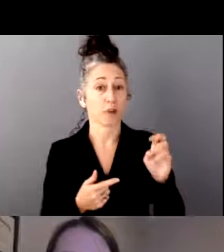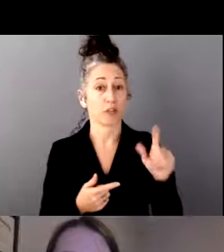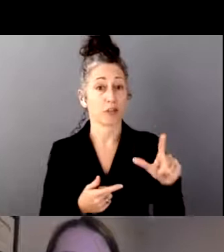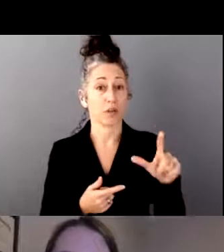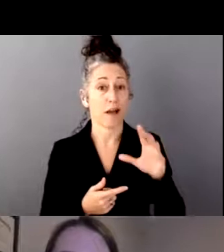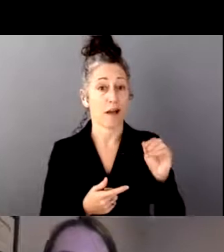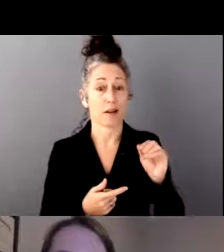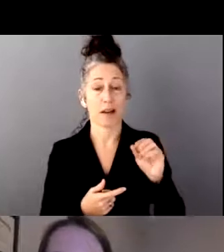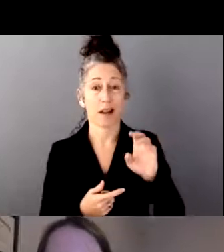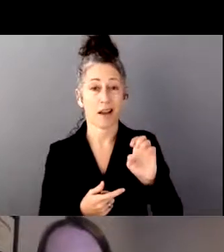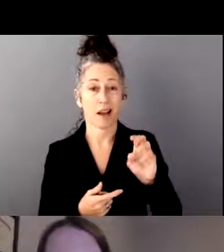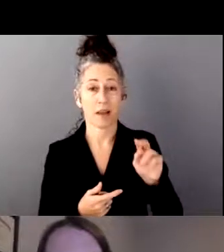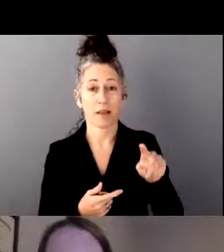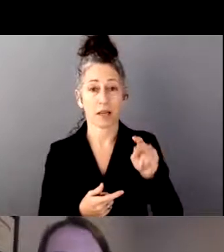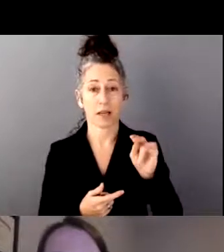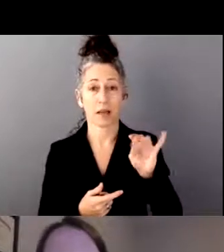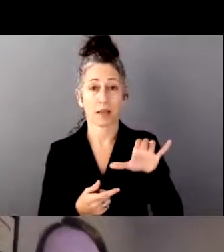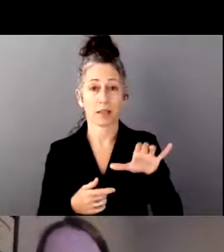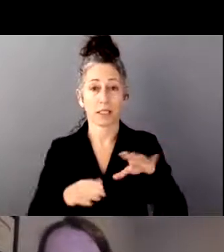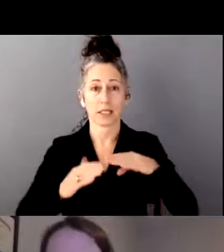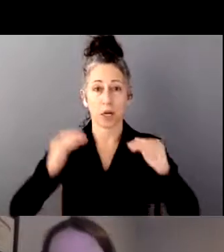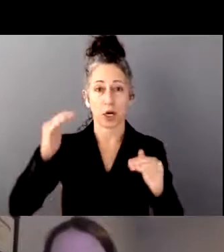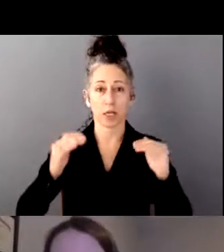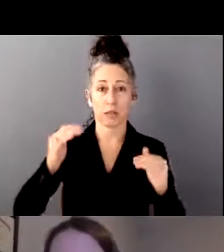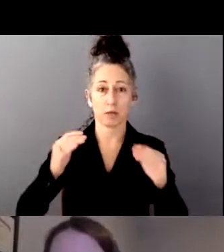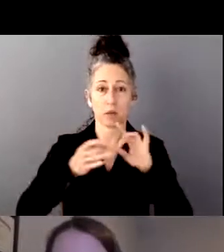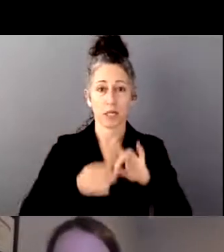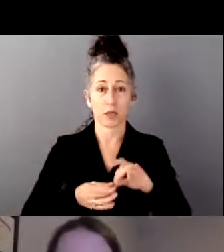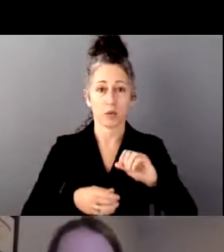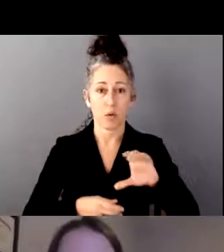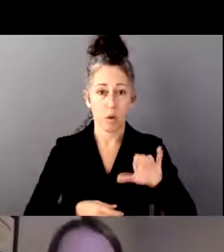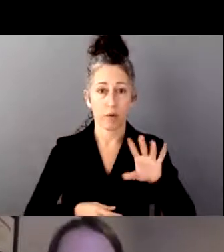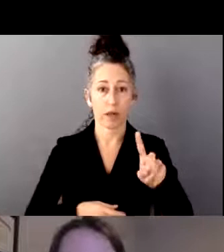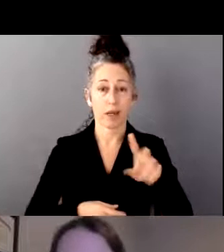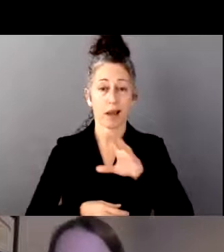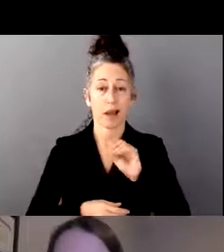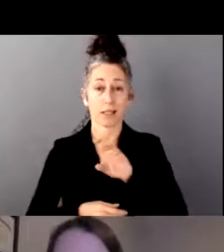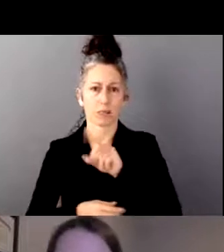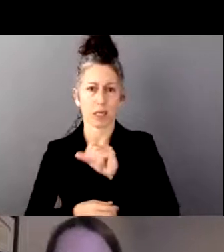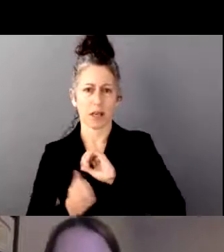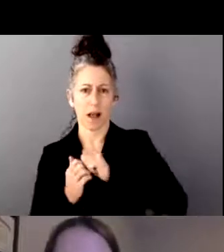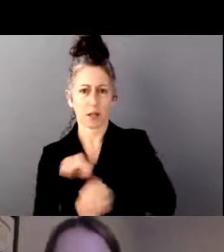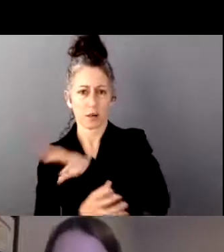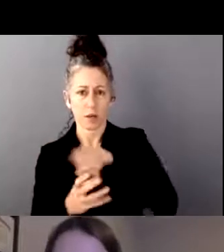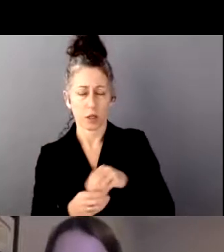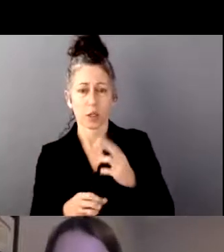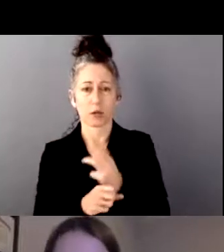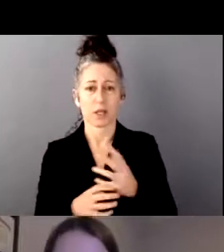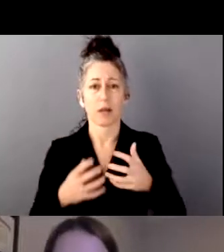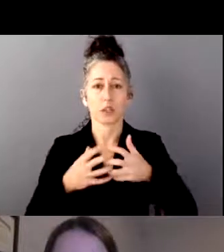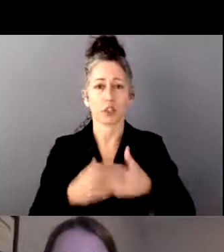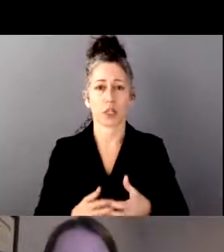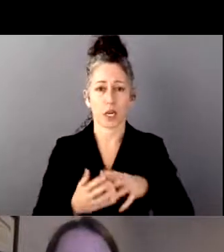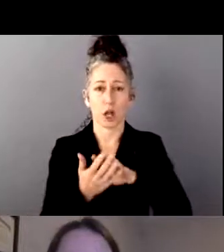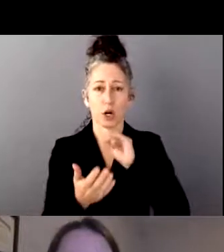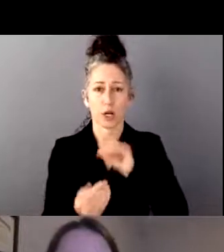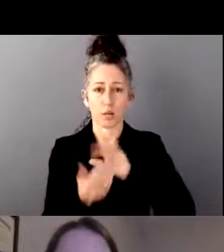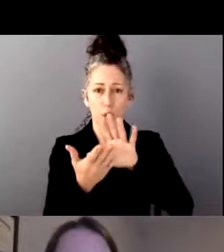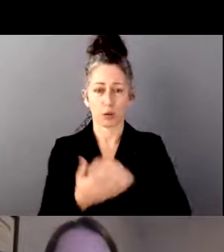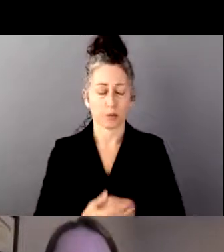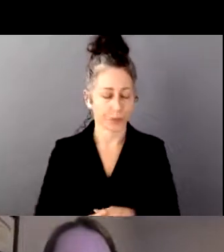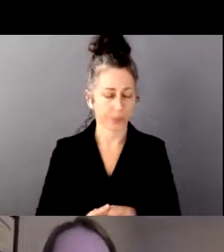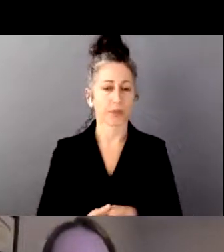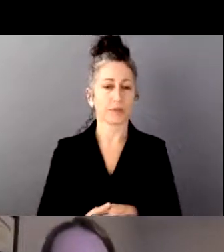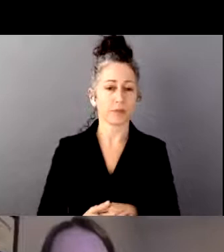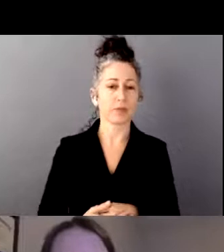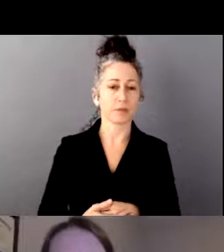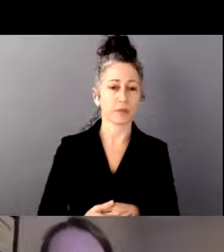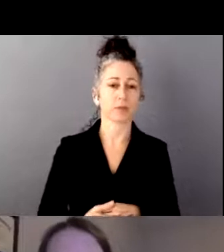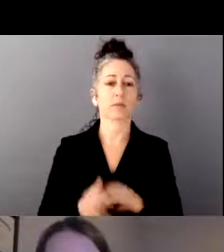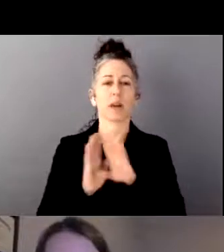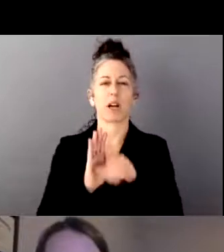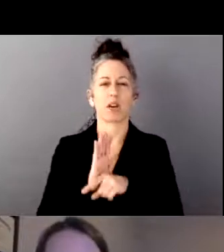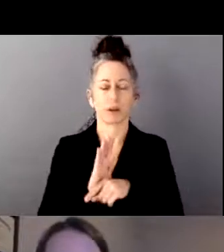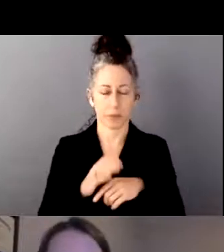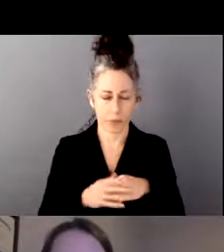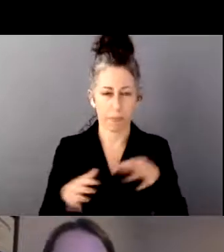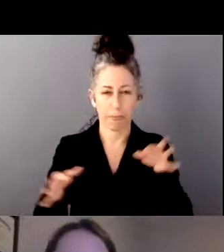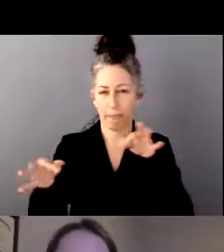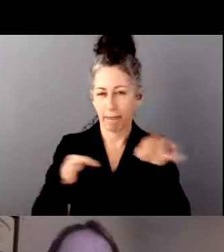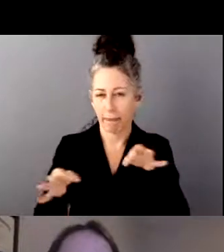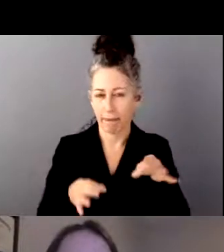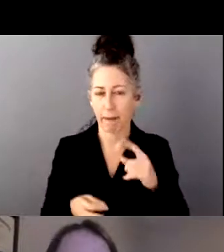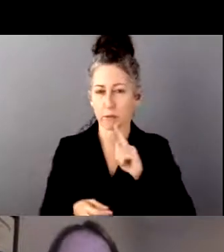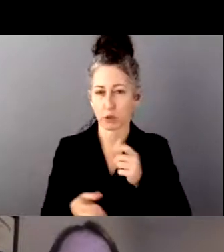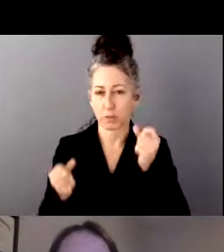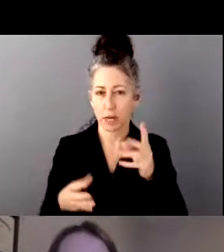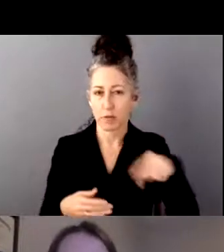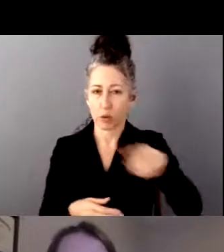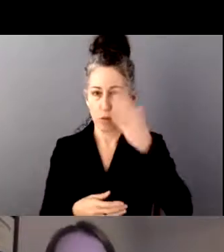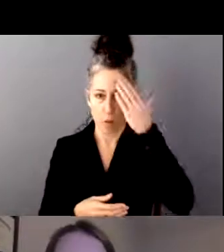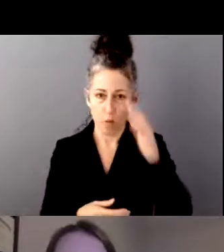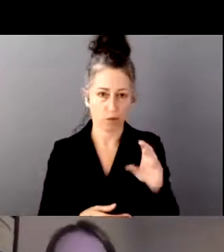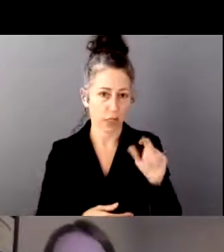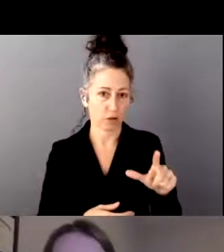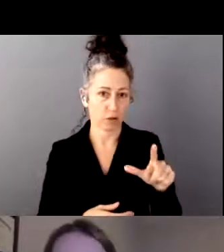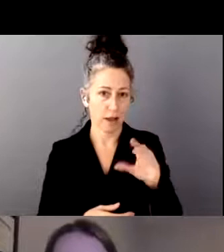to be talking about today about my work in racial and ethnic disparities during COVID-19 and how disability plays into that using a machine learning approach. To start out with some background, as I'm sure many of you are aware, racial and ethnic minorities are experiencing